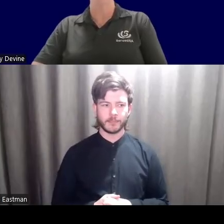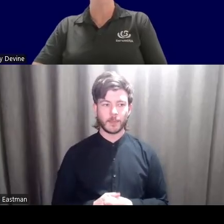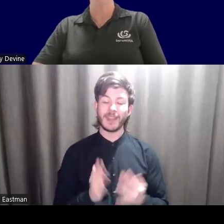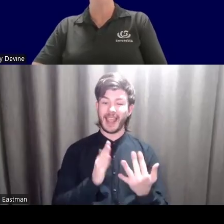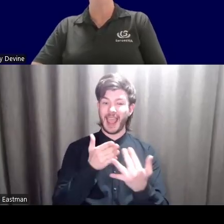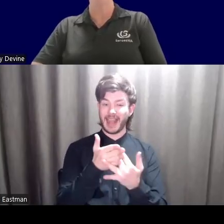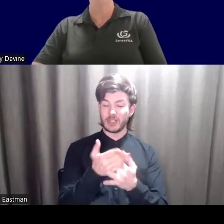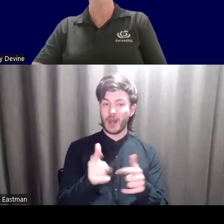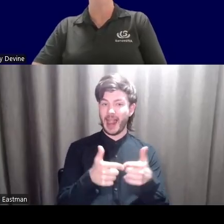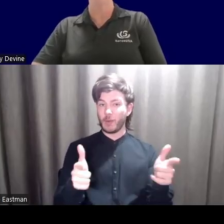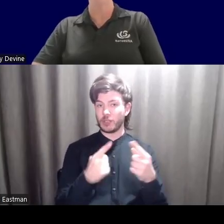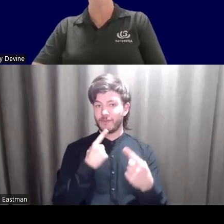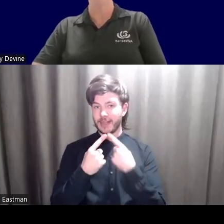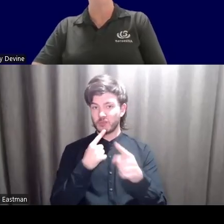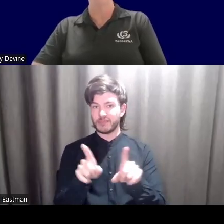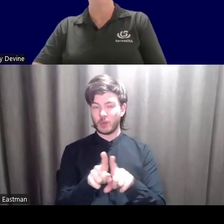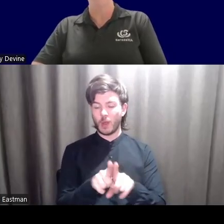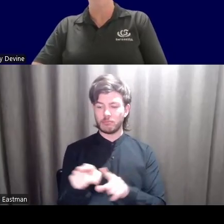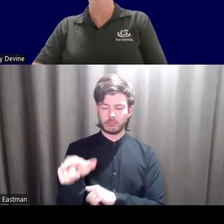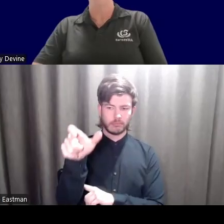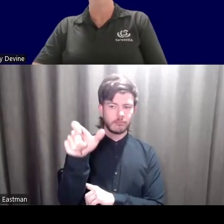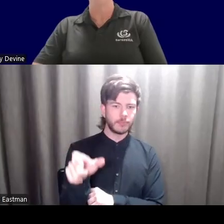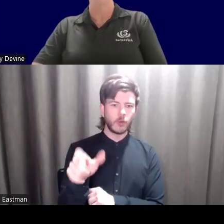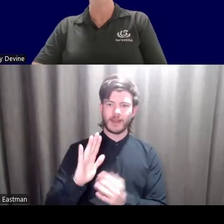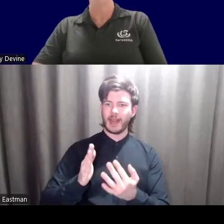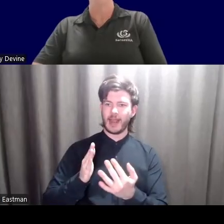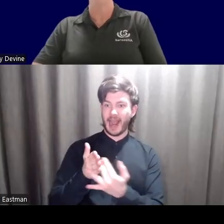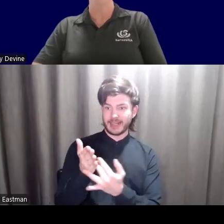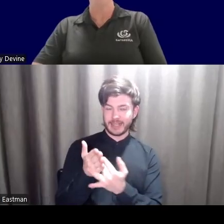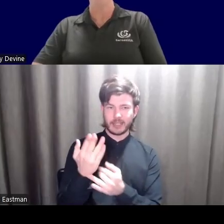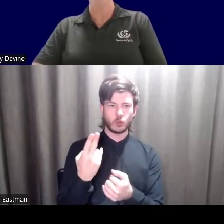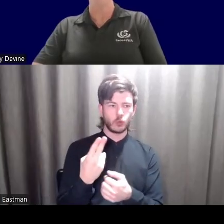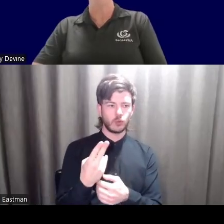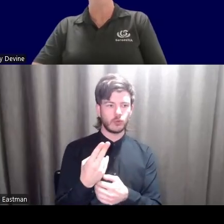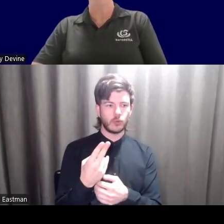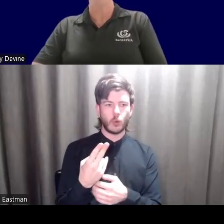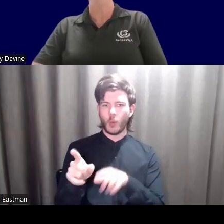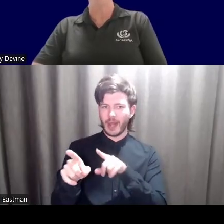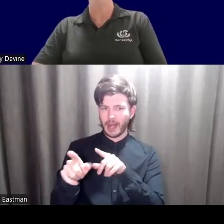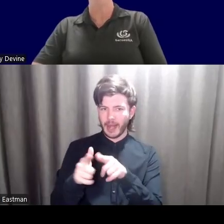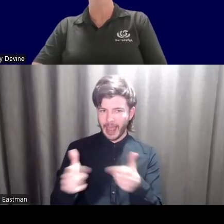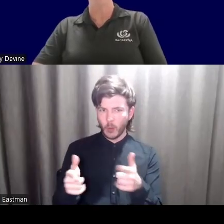opportunities for learning and access to language and the transparency and frequency and information